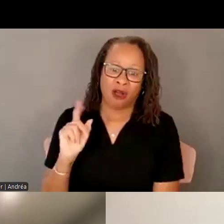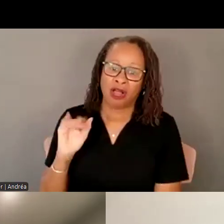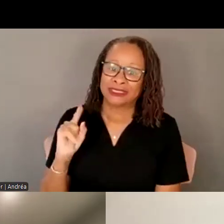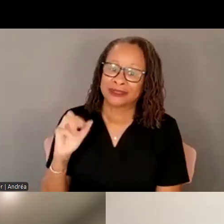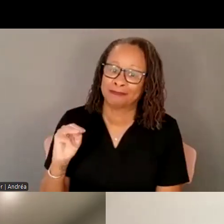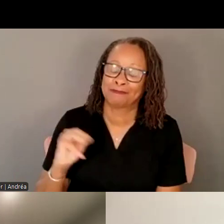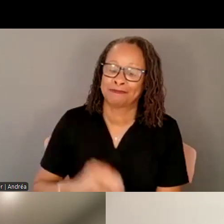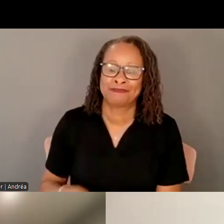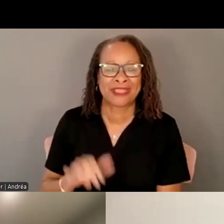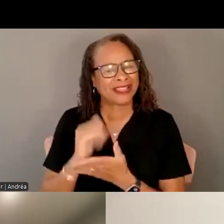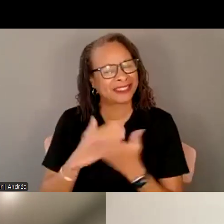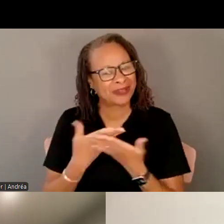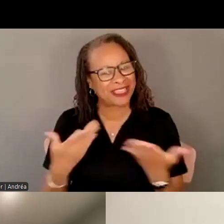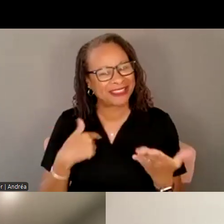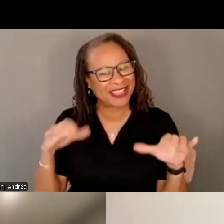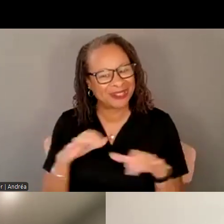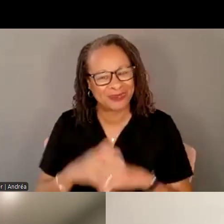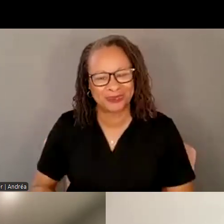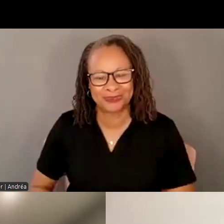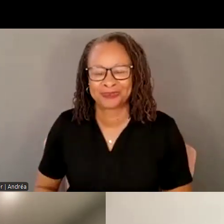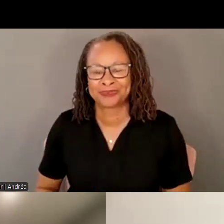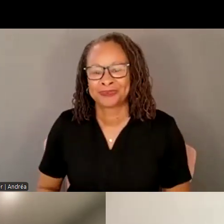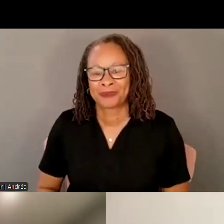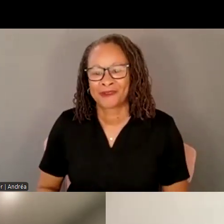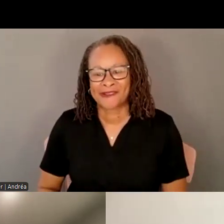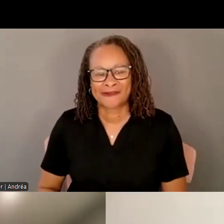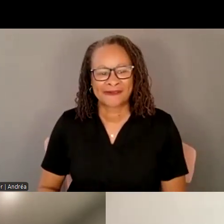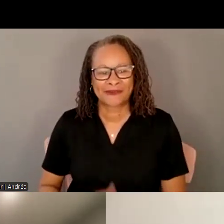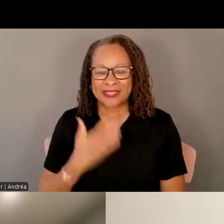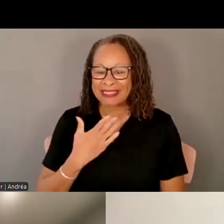Those are some of the things that I do. Thank you. Josh.